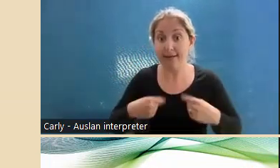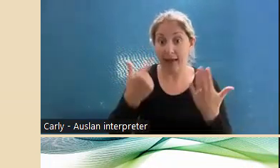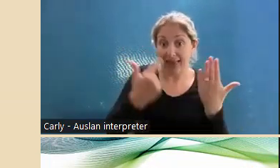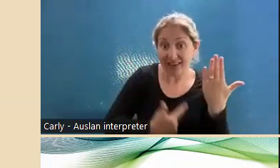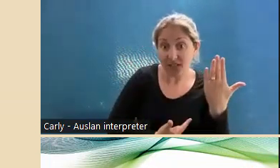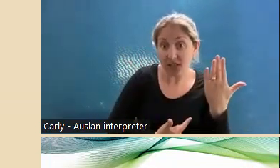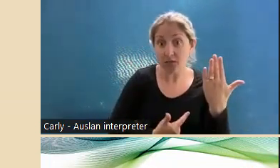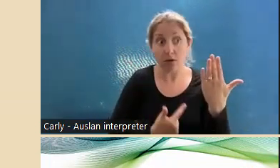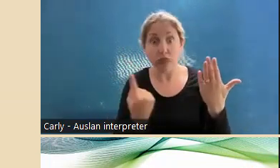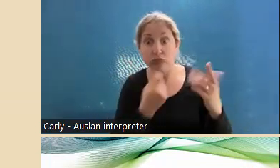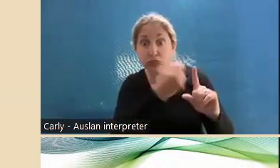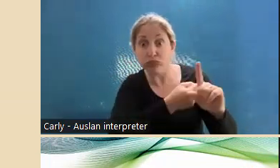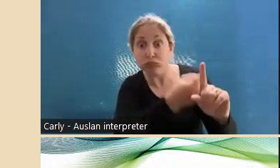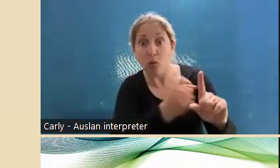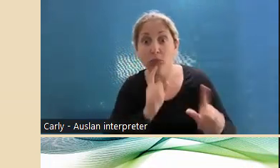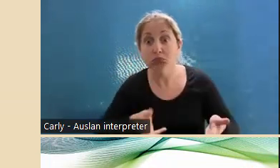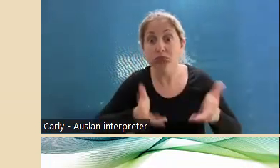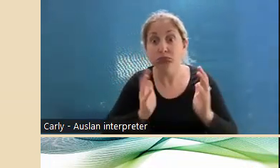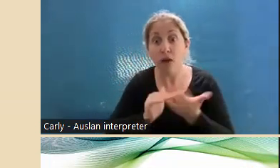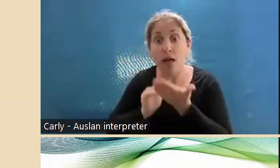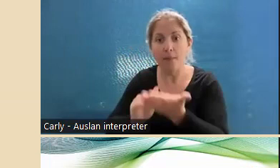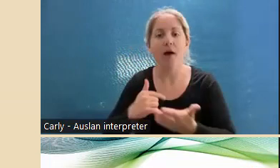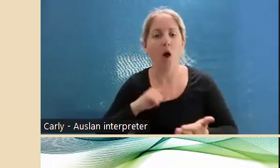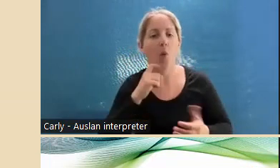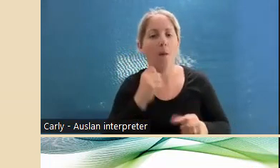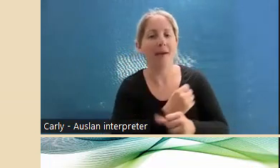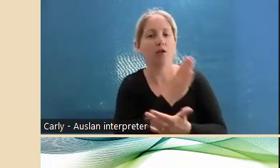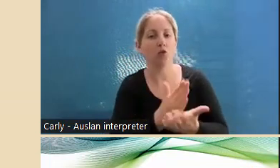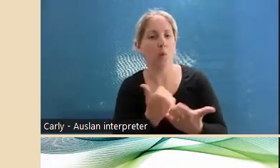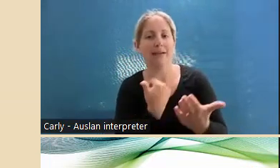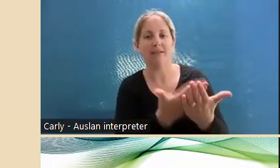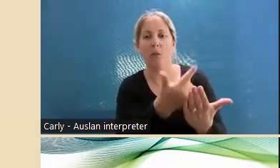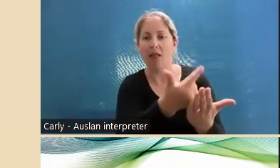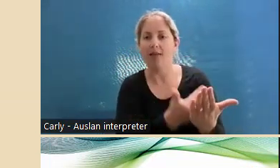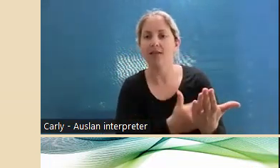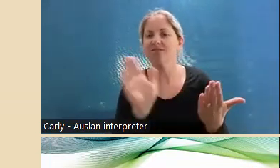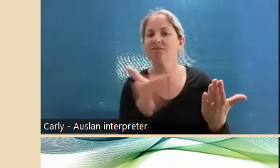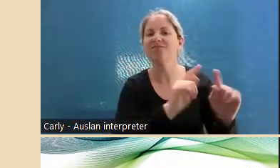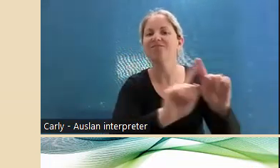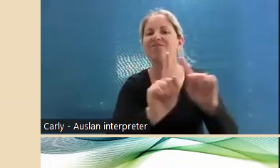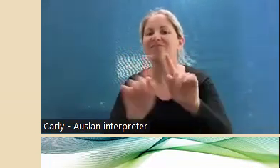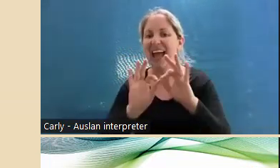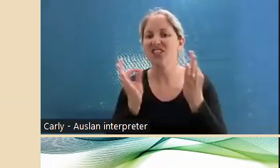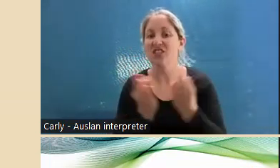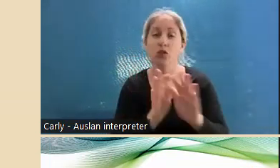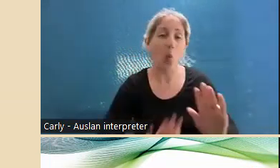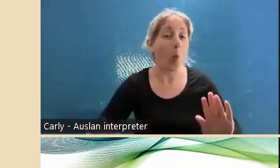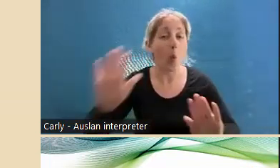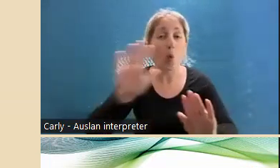the details of advocacy services that you can contact nationwide in relation to this